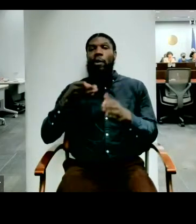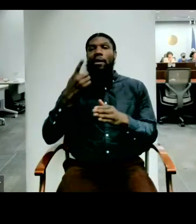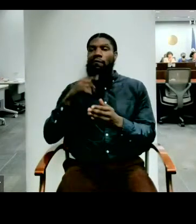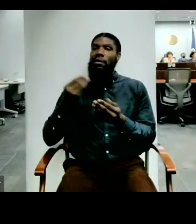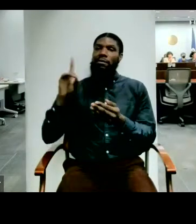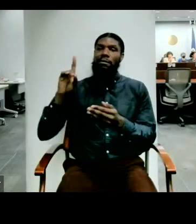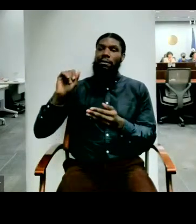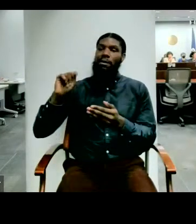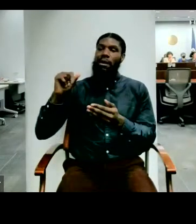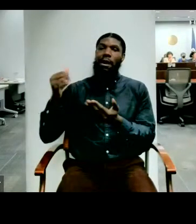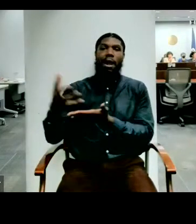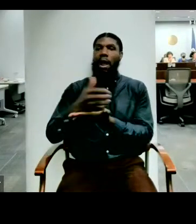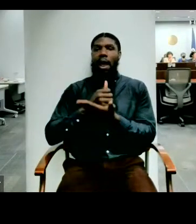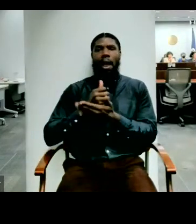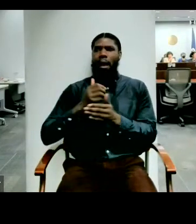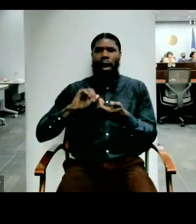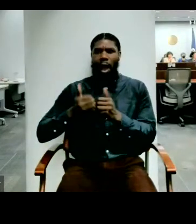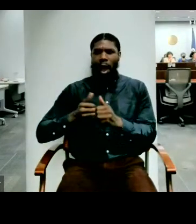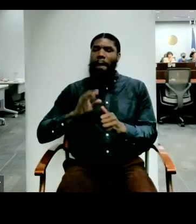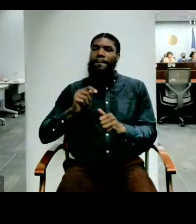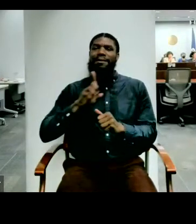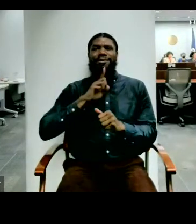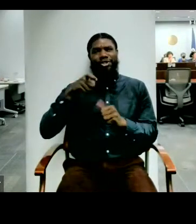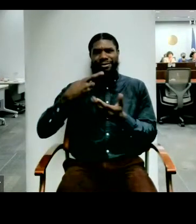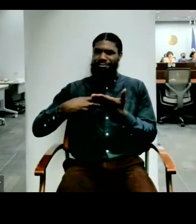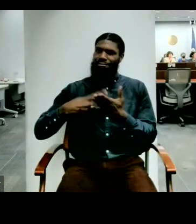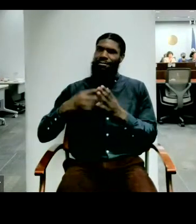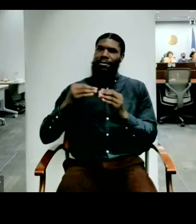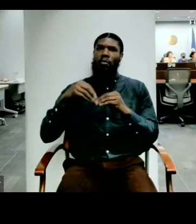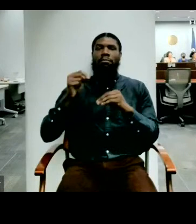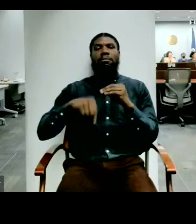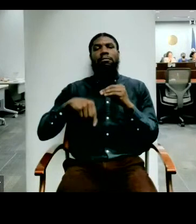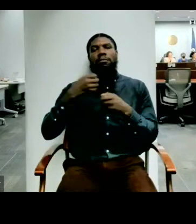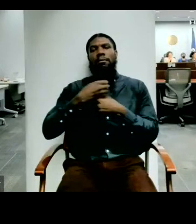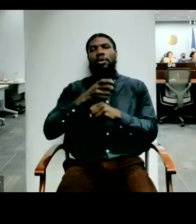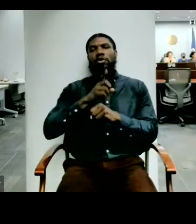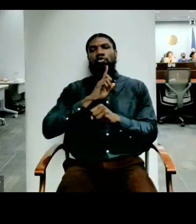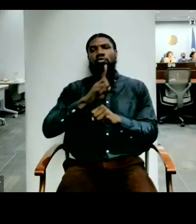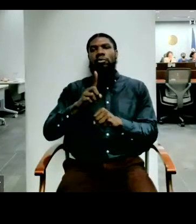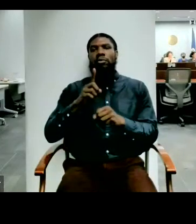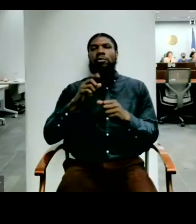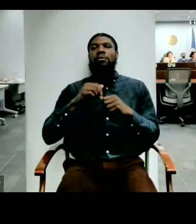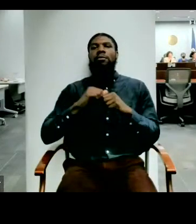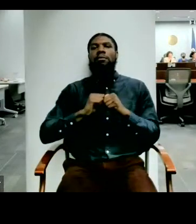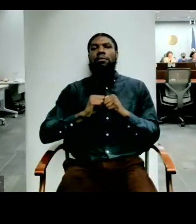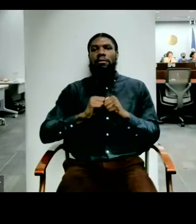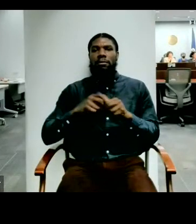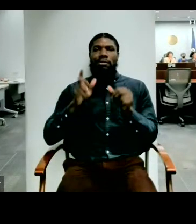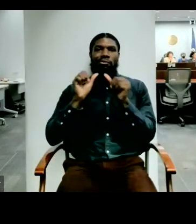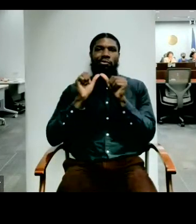But I think it is absolutely critical in order to ensure that um there is ongoing meaningful